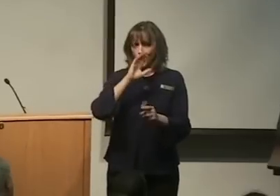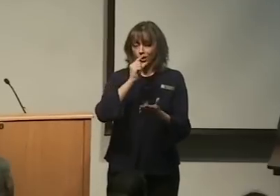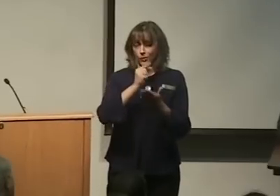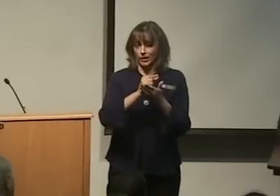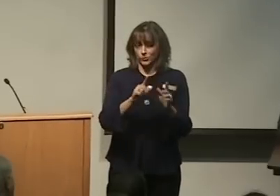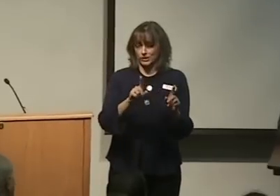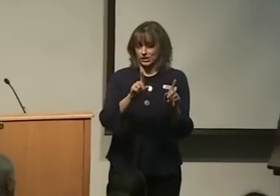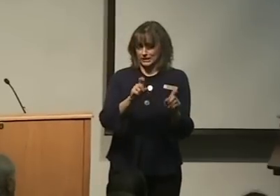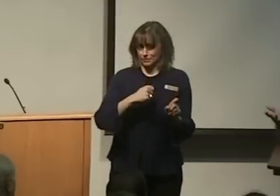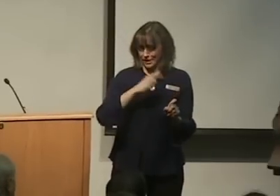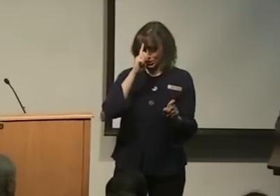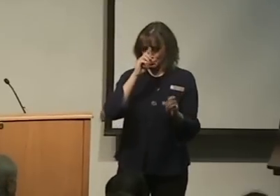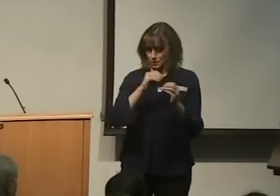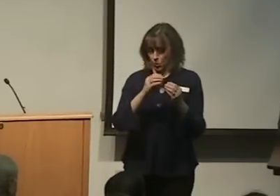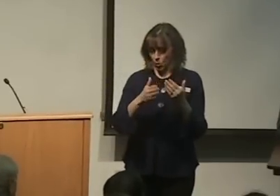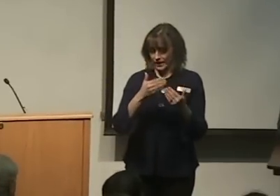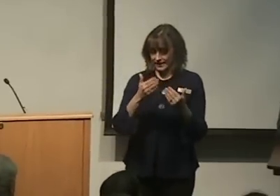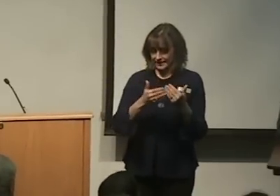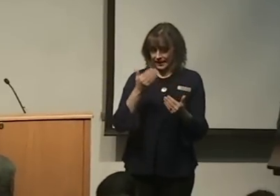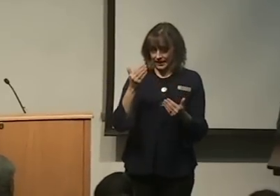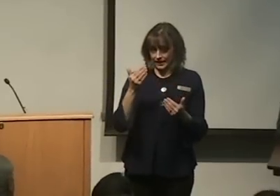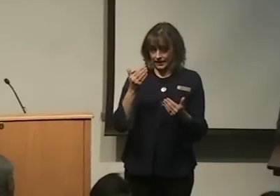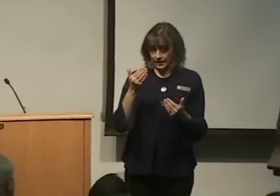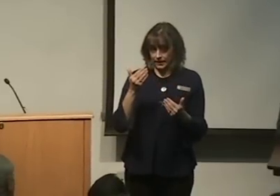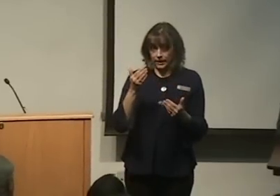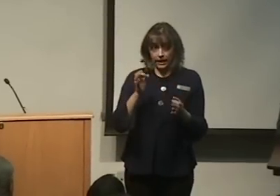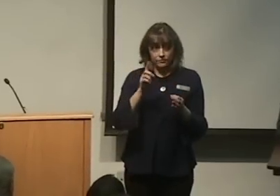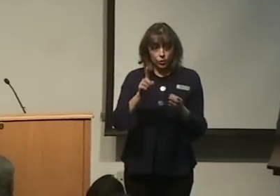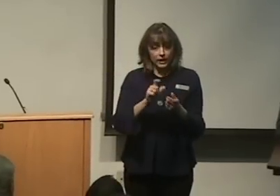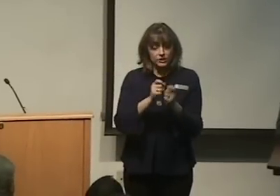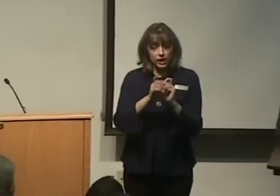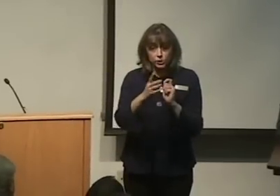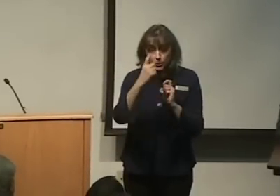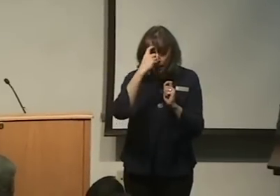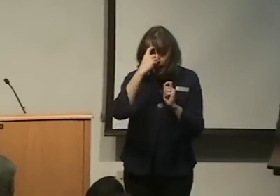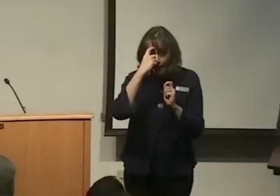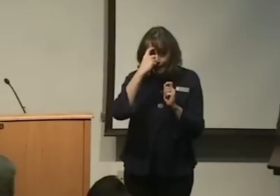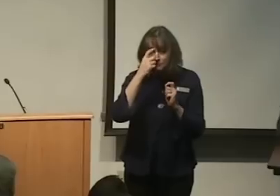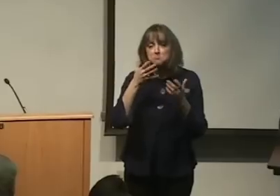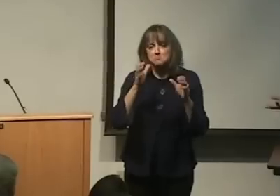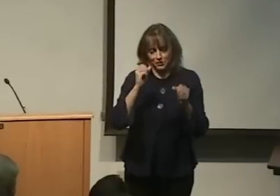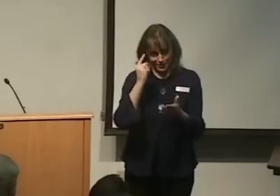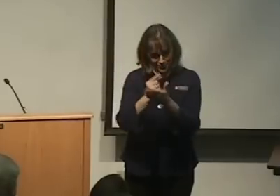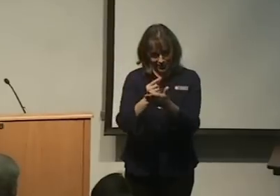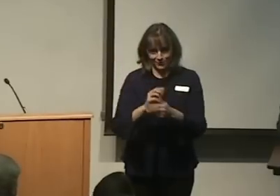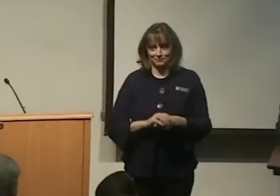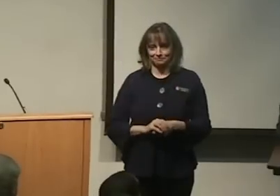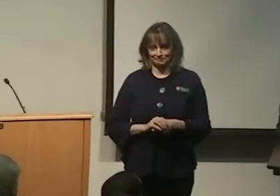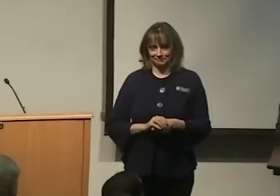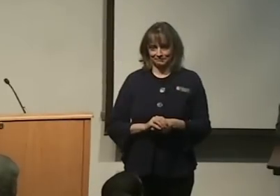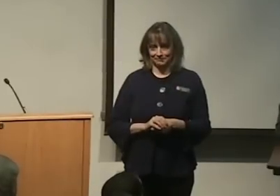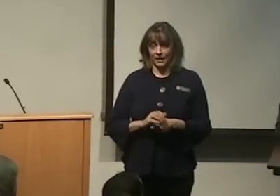When you can change your mind you can graduate. When you know how to hold two opposing ideas at once